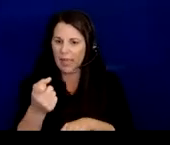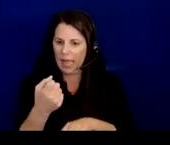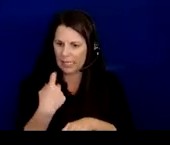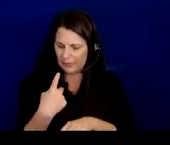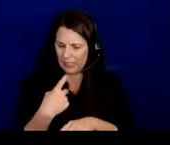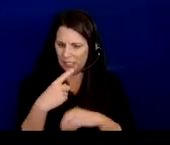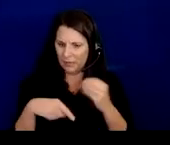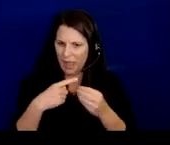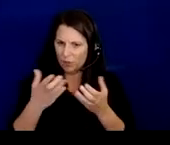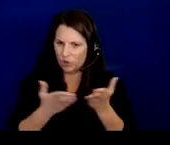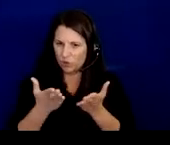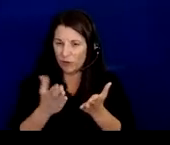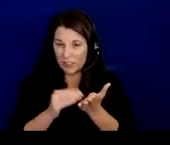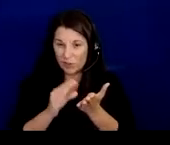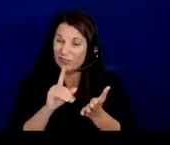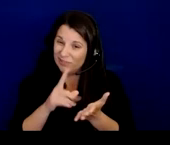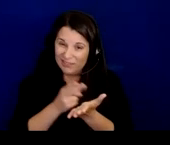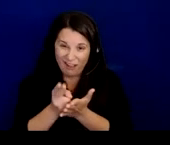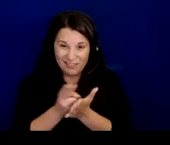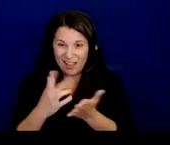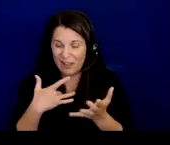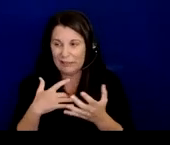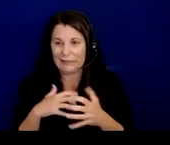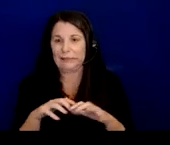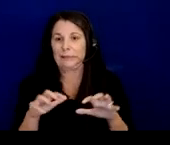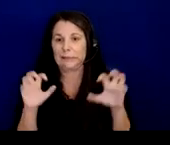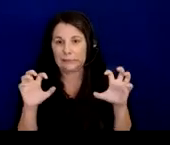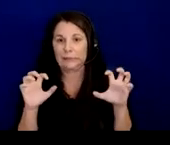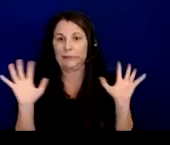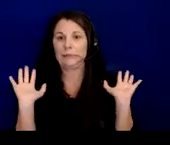I sort of cringed because I have come to understand the